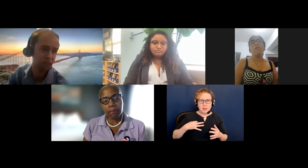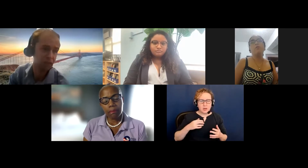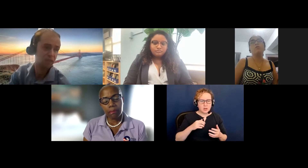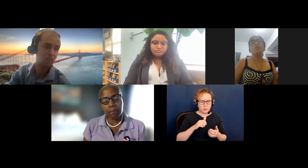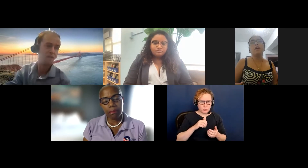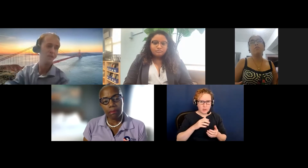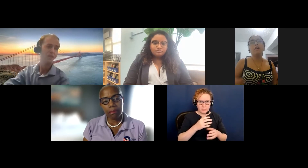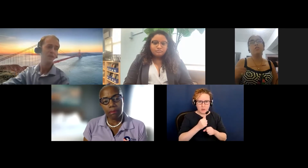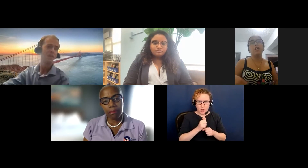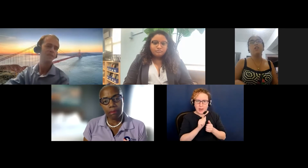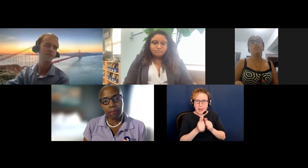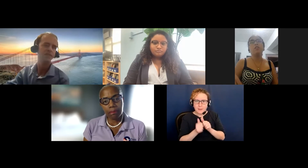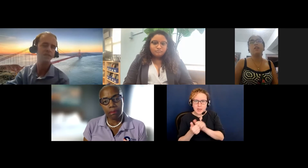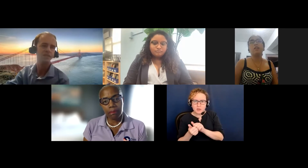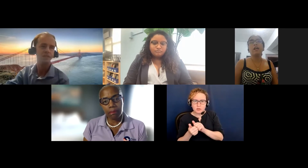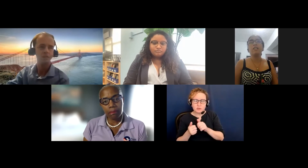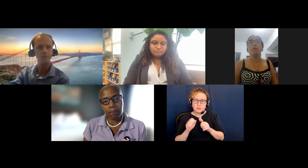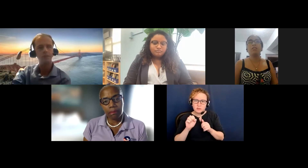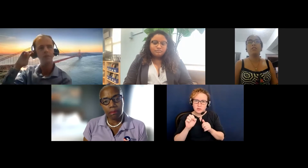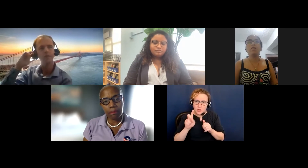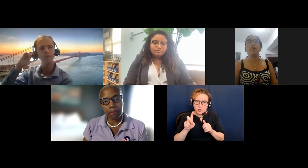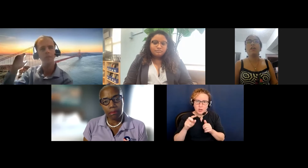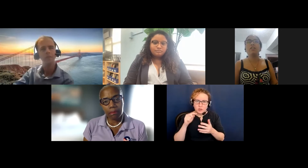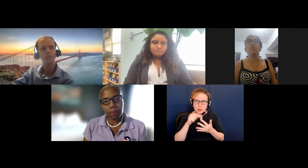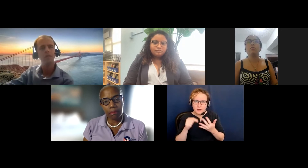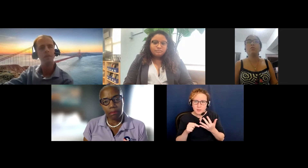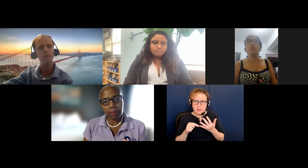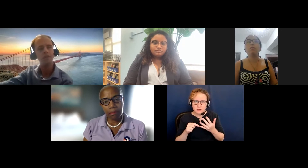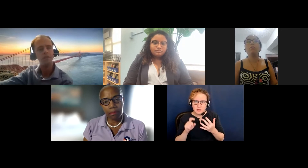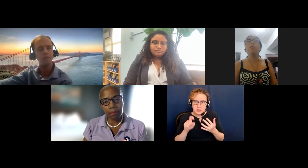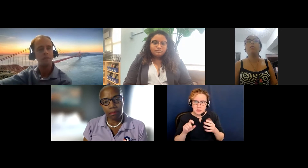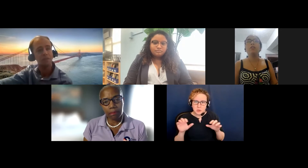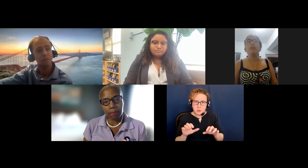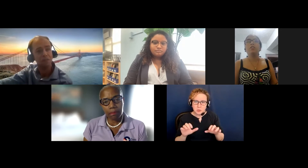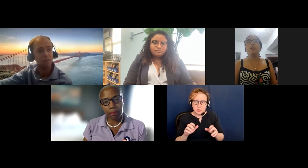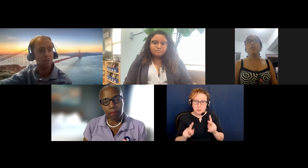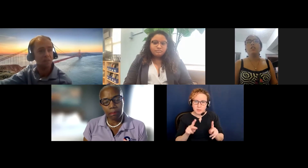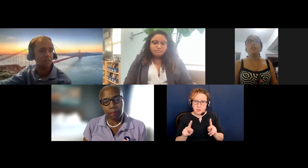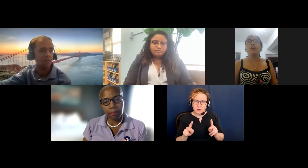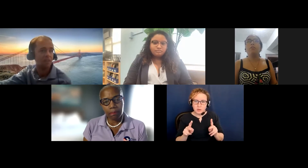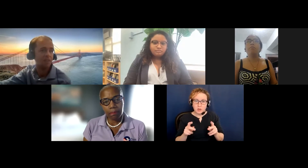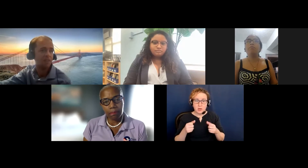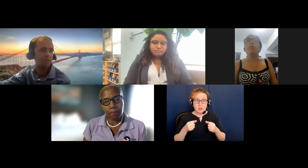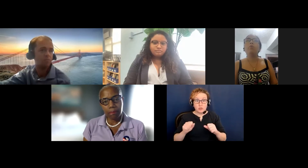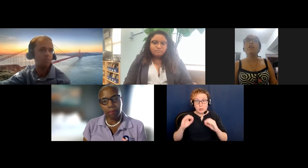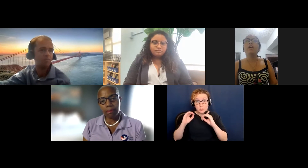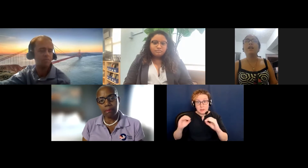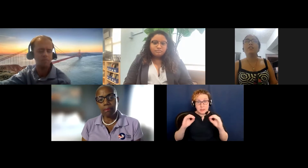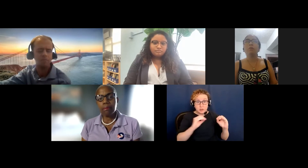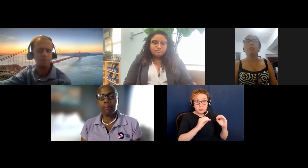those educational aspects that I needed to do with people, trying to teach them. As people